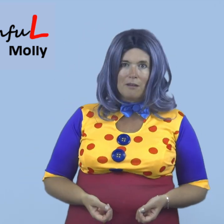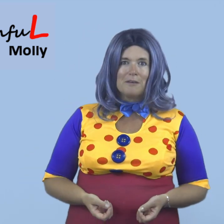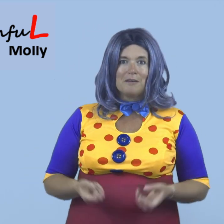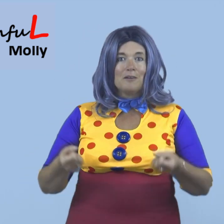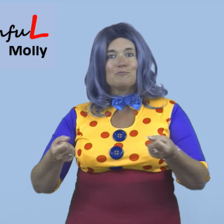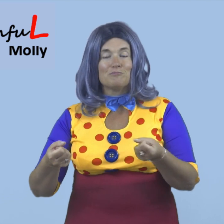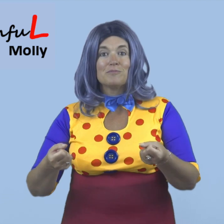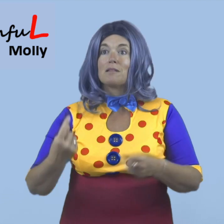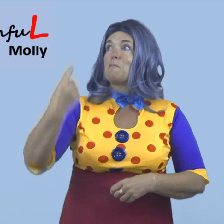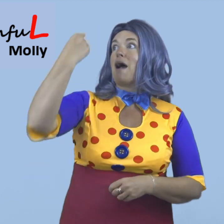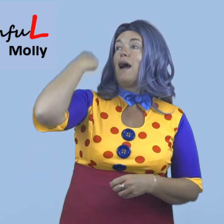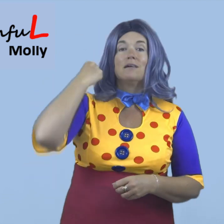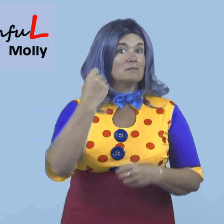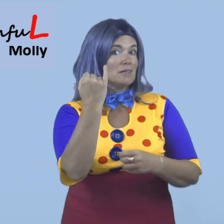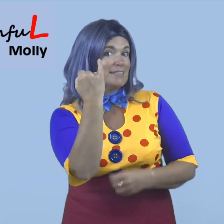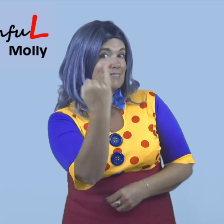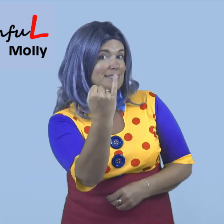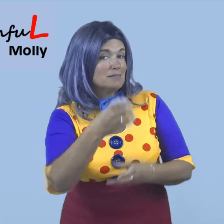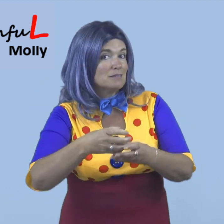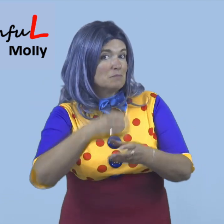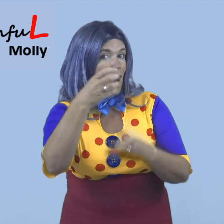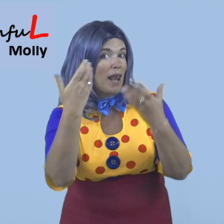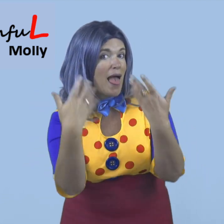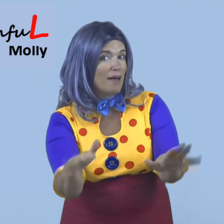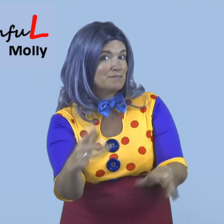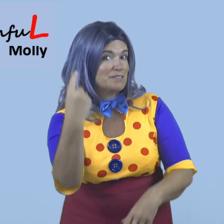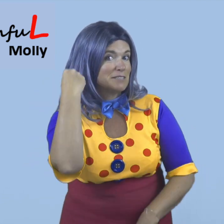There were six bottles of milk left over,